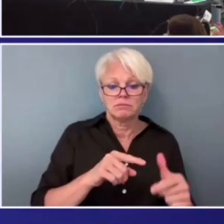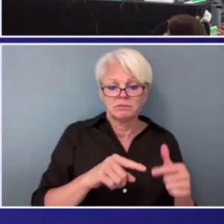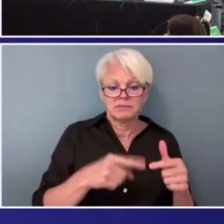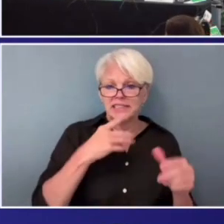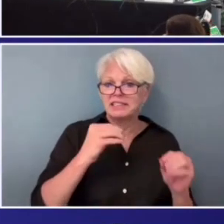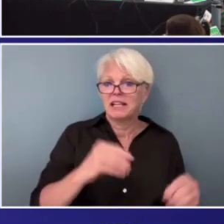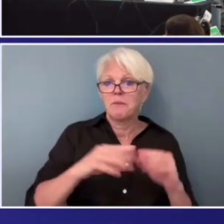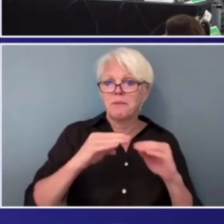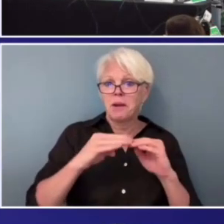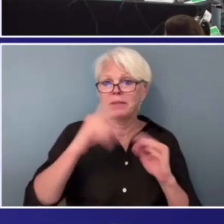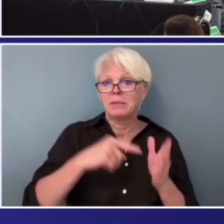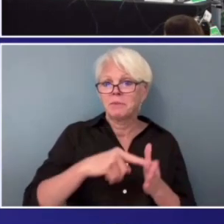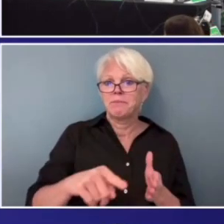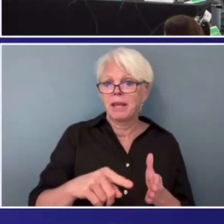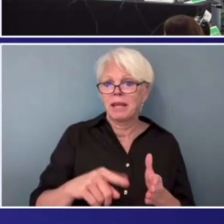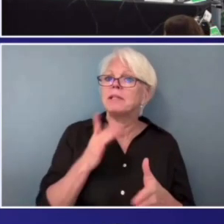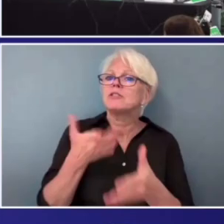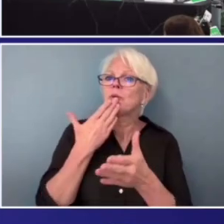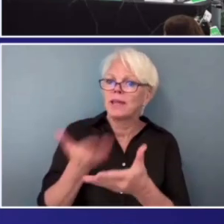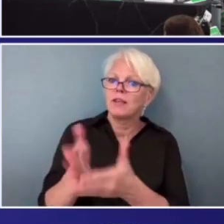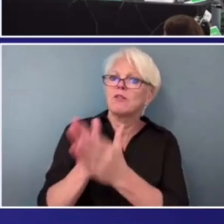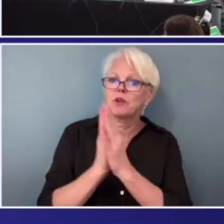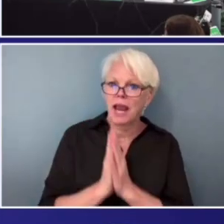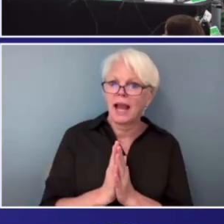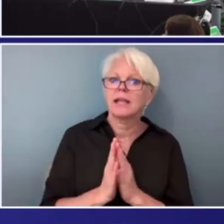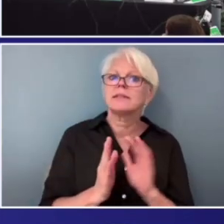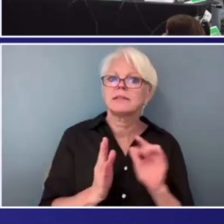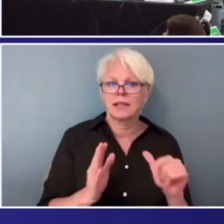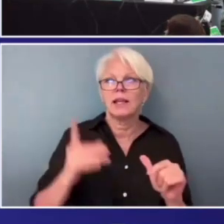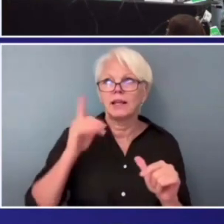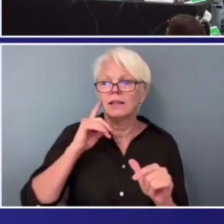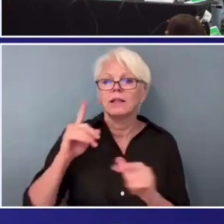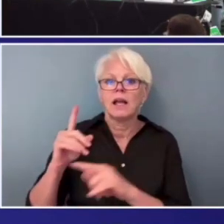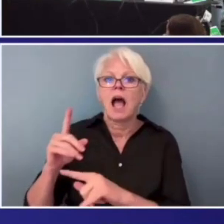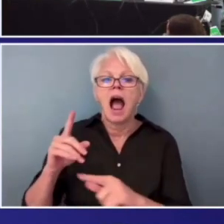bringing that up. That's what I thought the answer was. But I was too afraid to say that, yes, for sure.